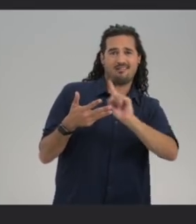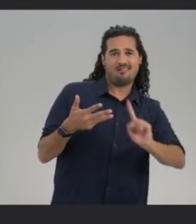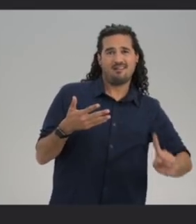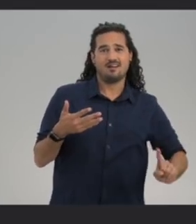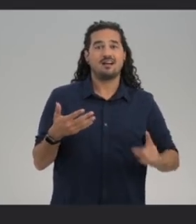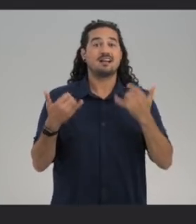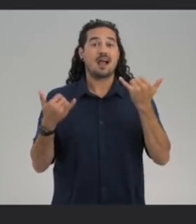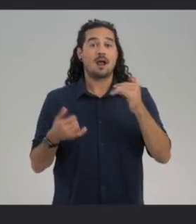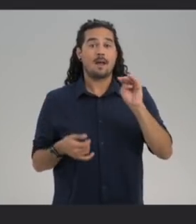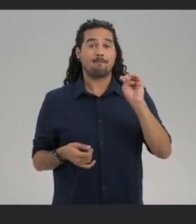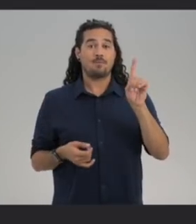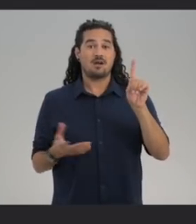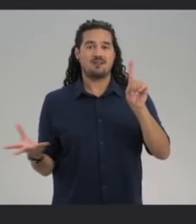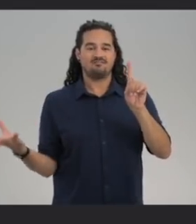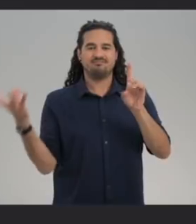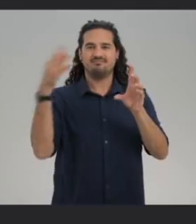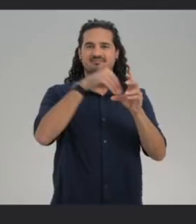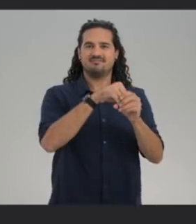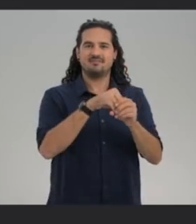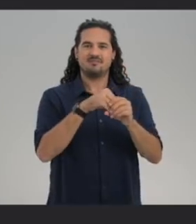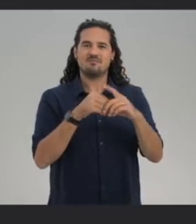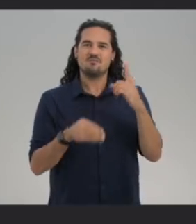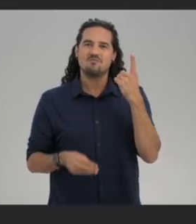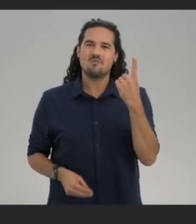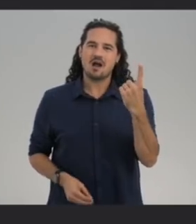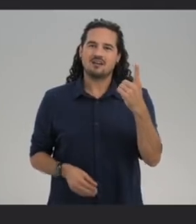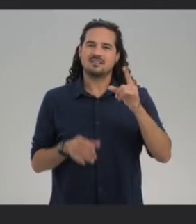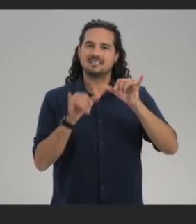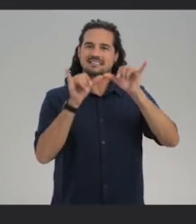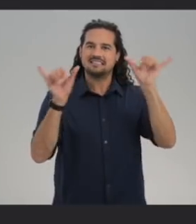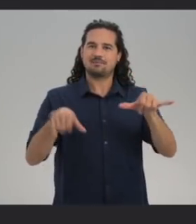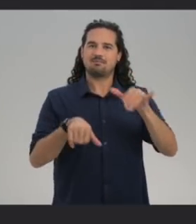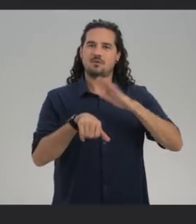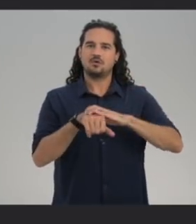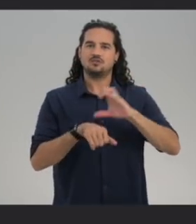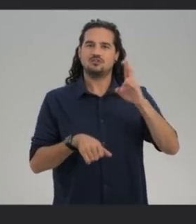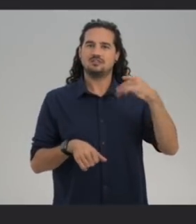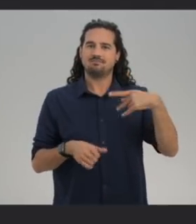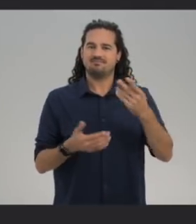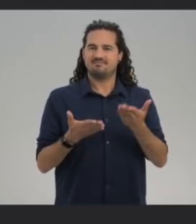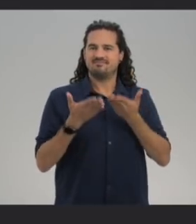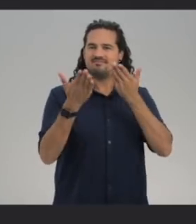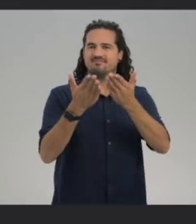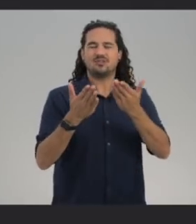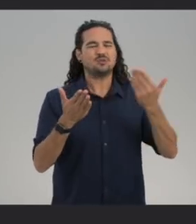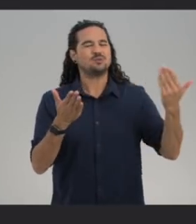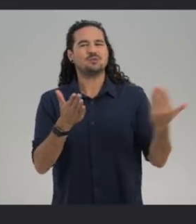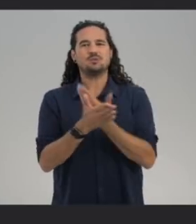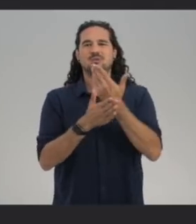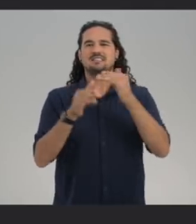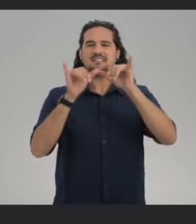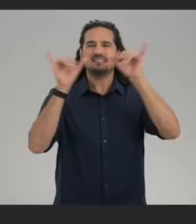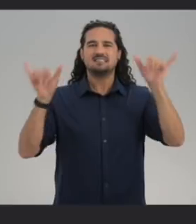Now with M1, these technologies are combined into a single SoC, delivering a whole new level of integration for more simplicity,